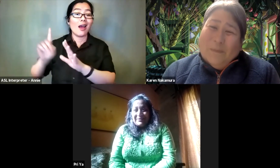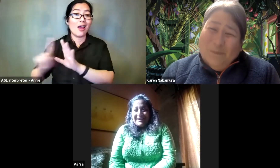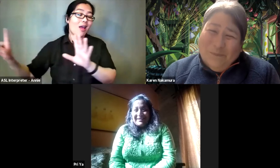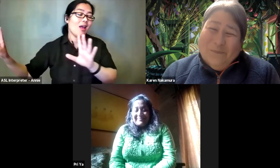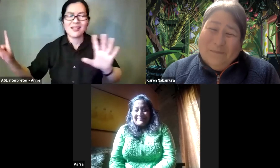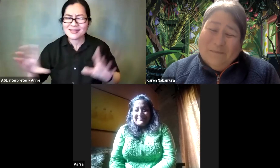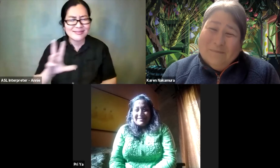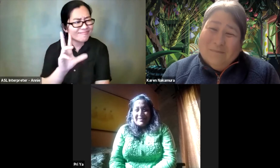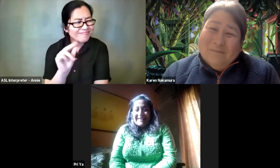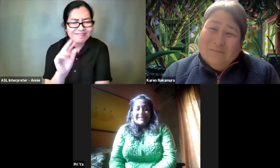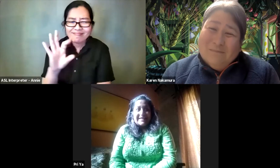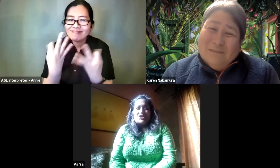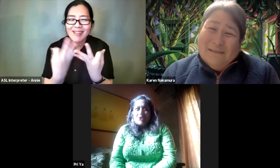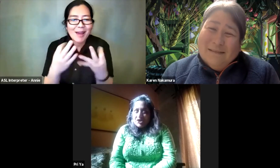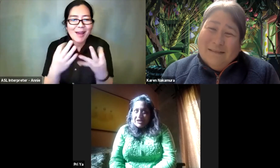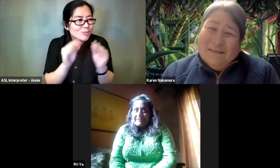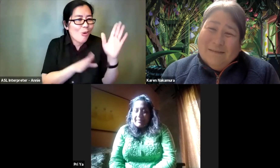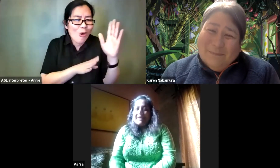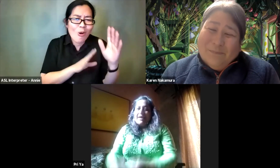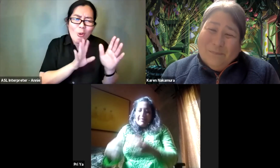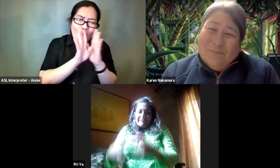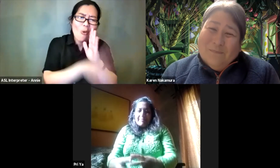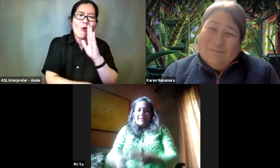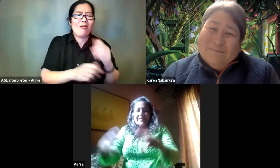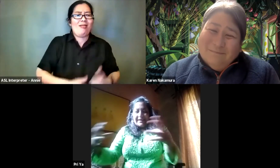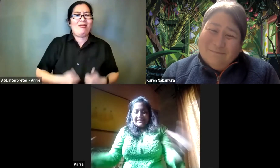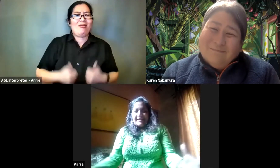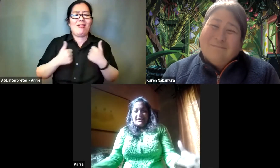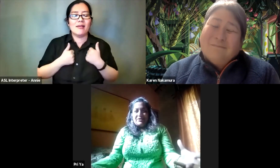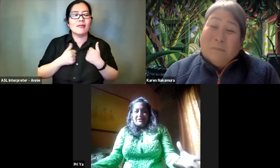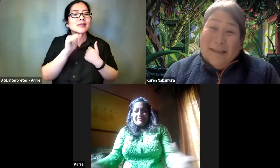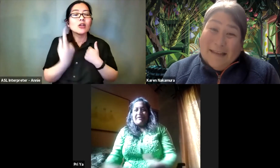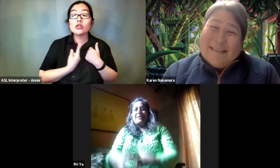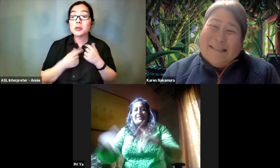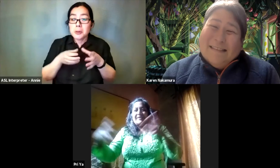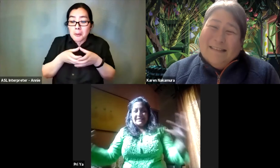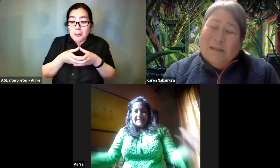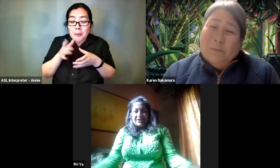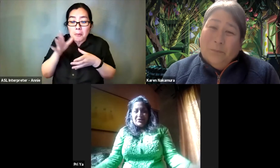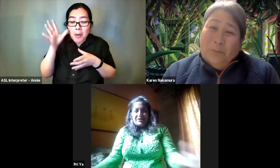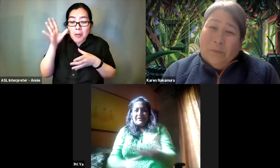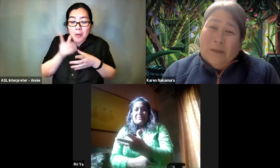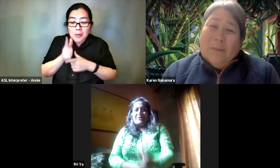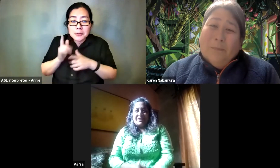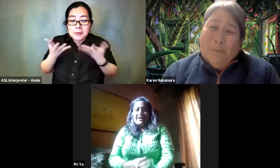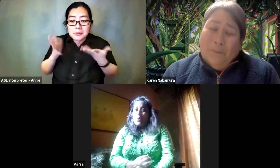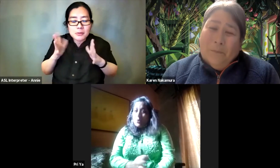Priya Ramasubban: Yes, and it's not just the family, the family and the extended unit of the family in the extended unit of the community, and all of that.